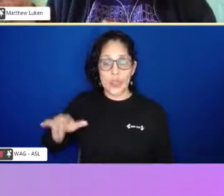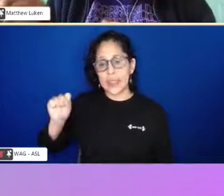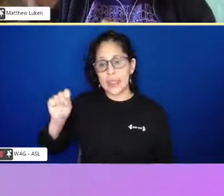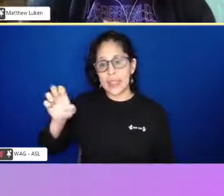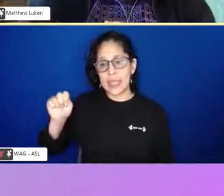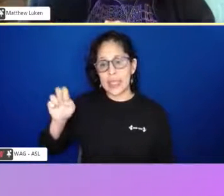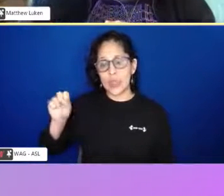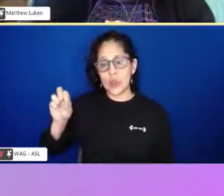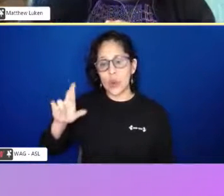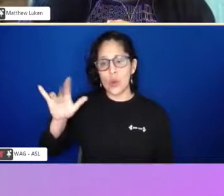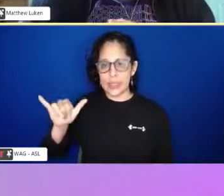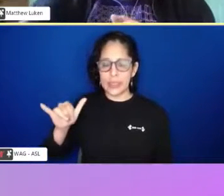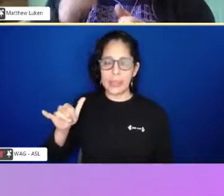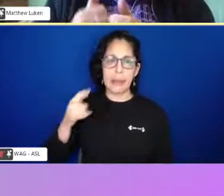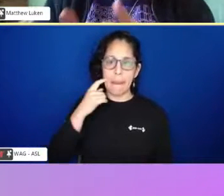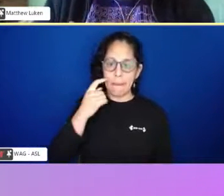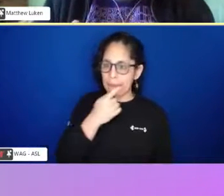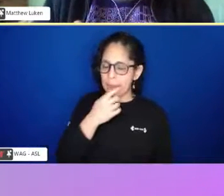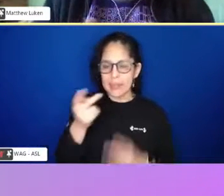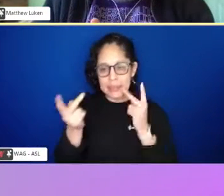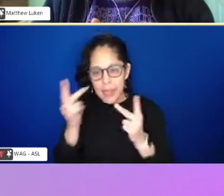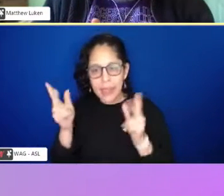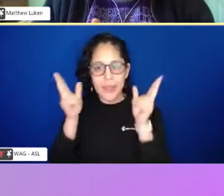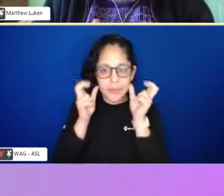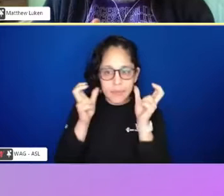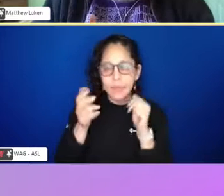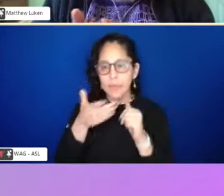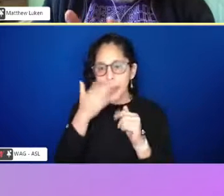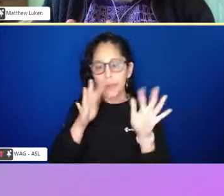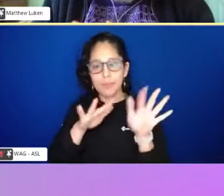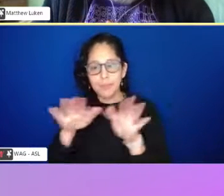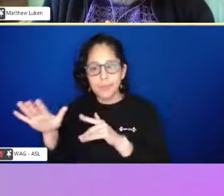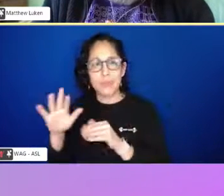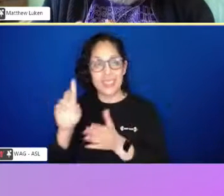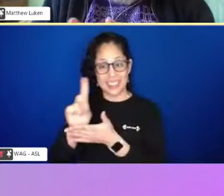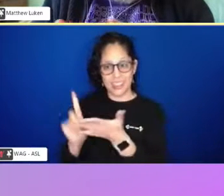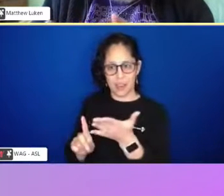Jumping to the next design concept we see sensory